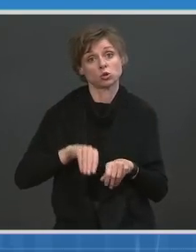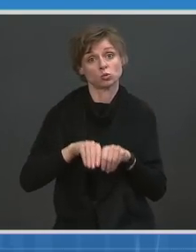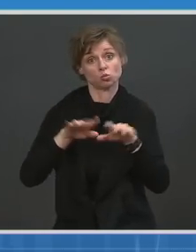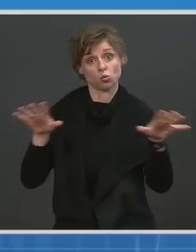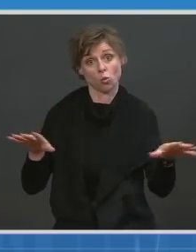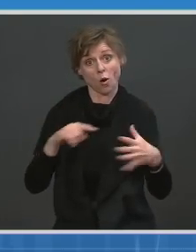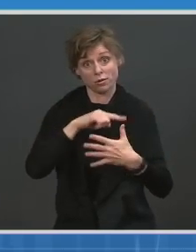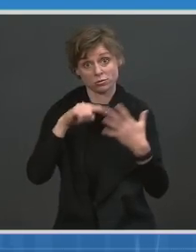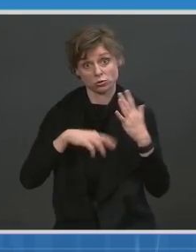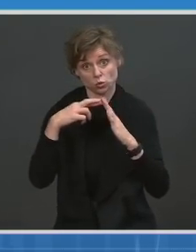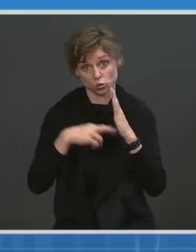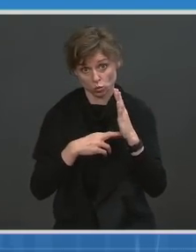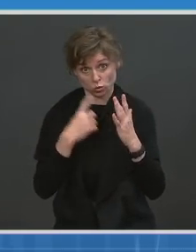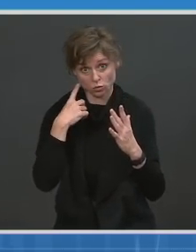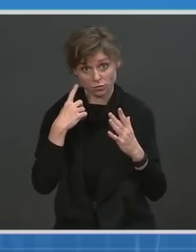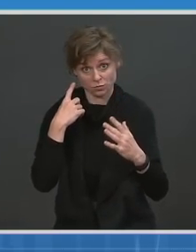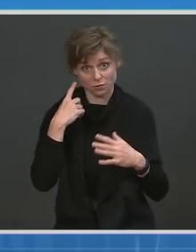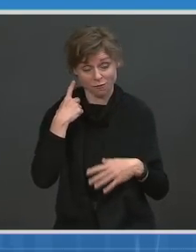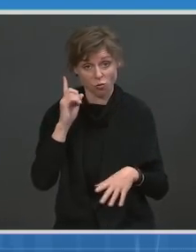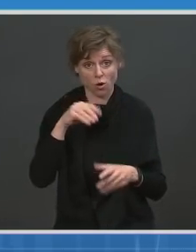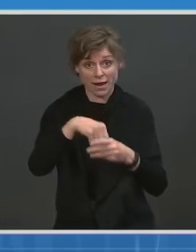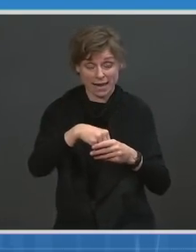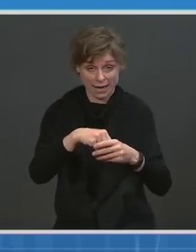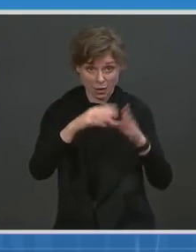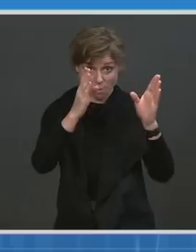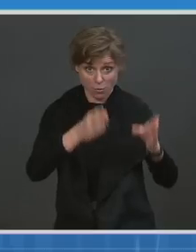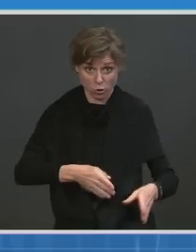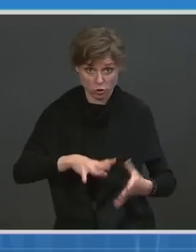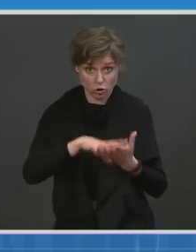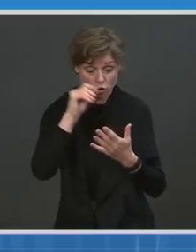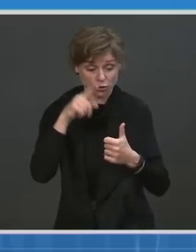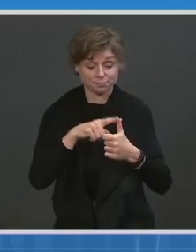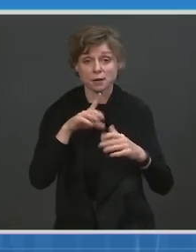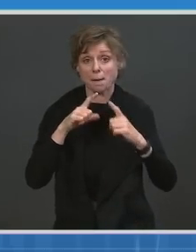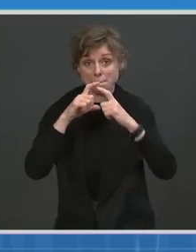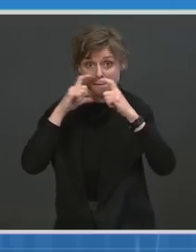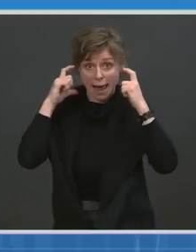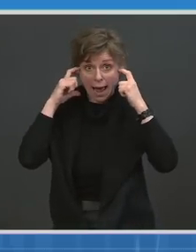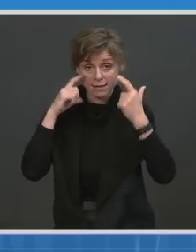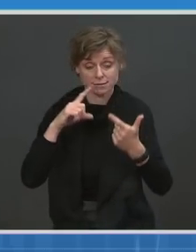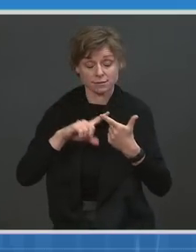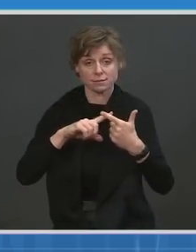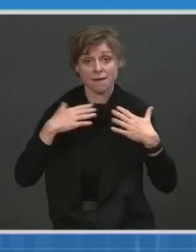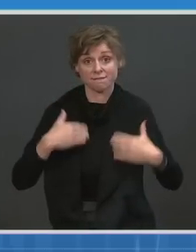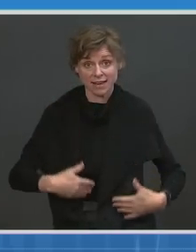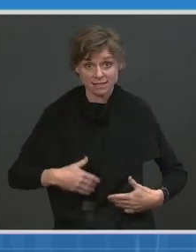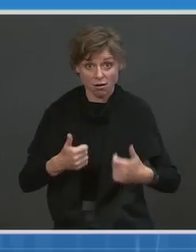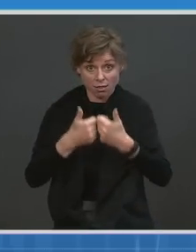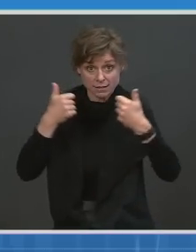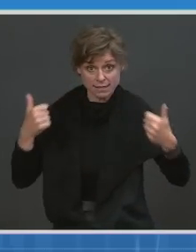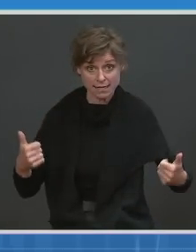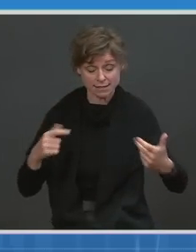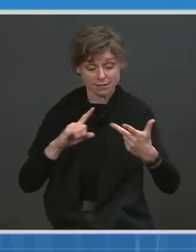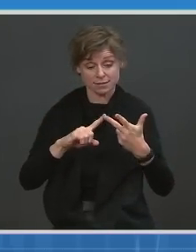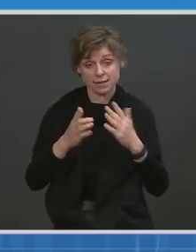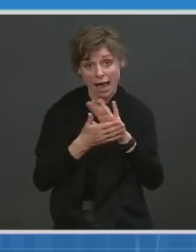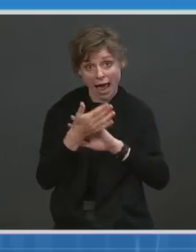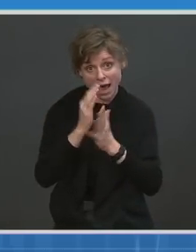These include universal and correct use of masks, physical distancing, hand washing, and respiratory etiquette,